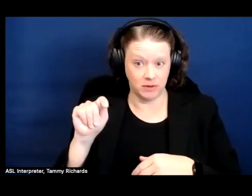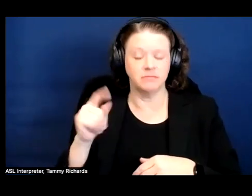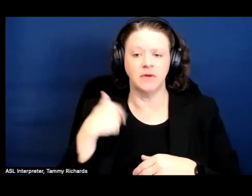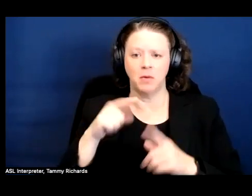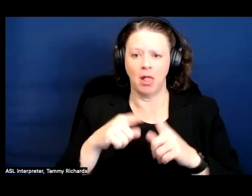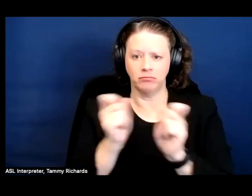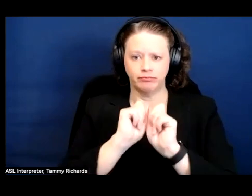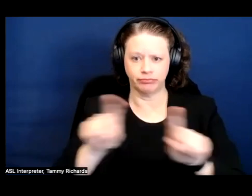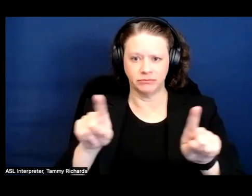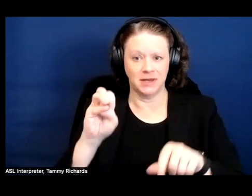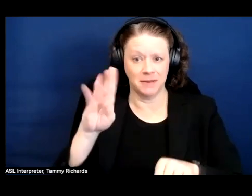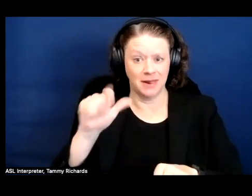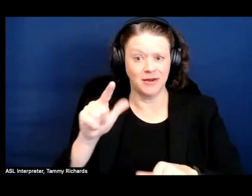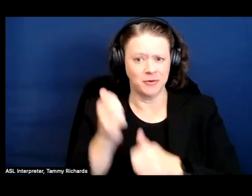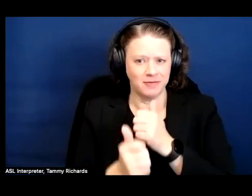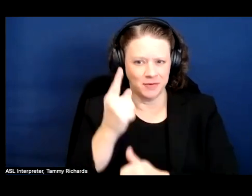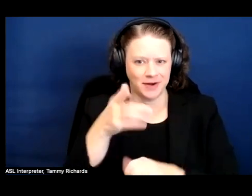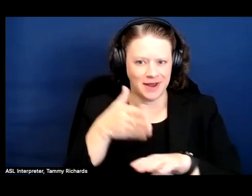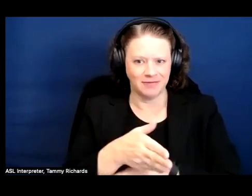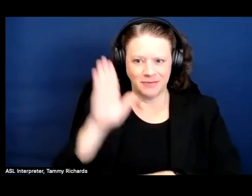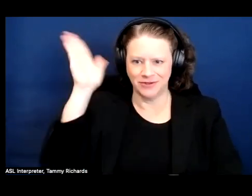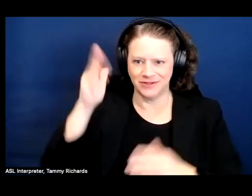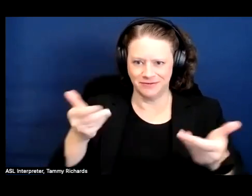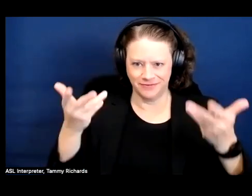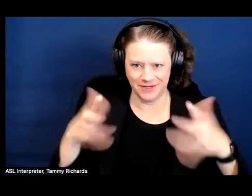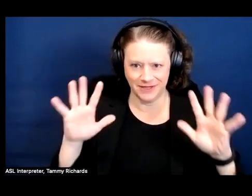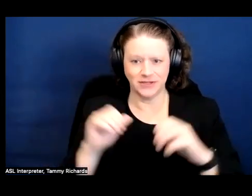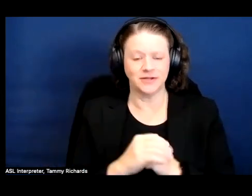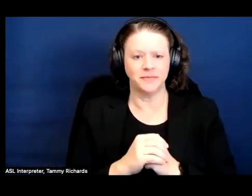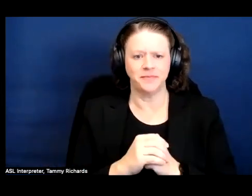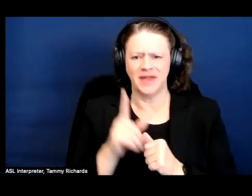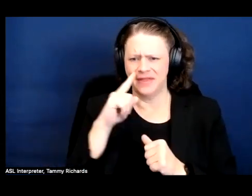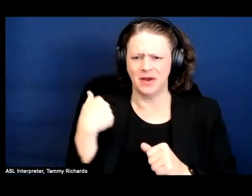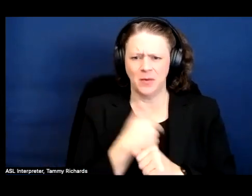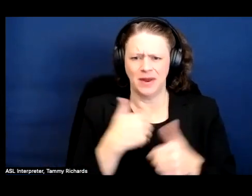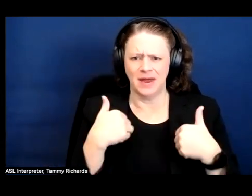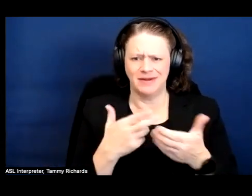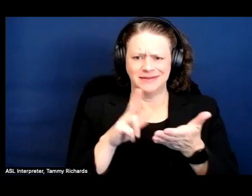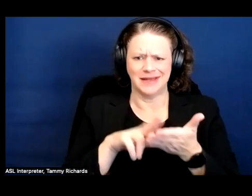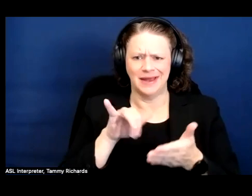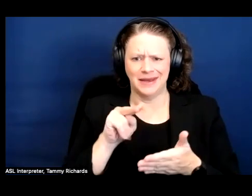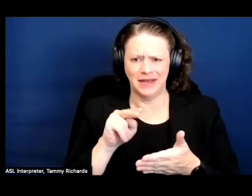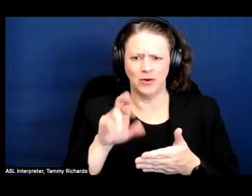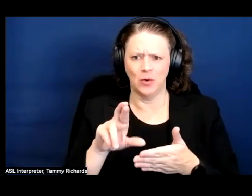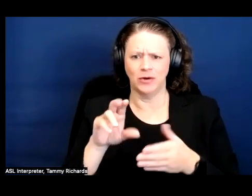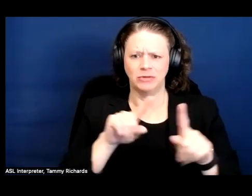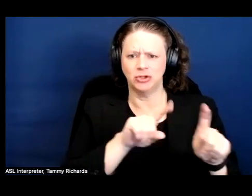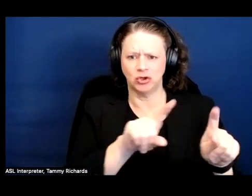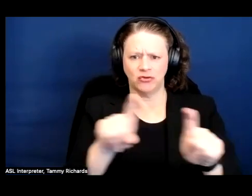for people who need that type of accommodation. And then I would ask that during the presentation,